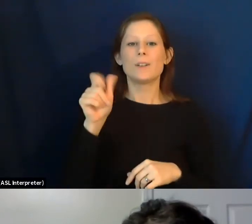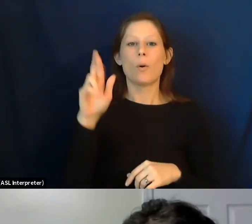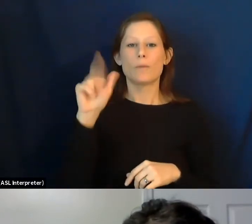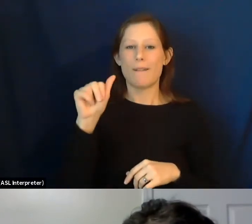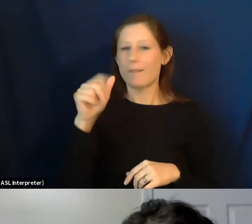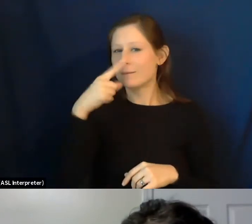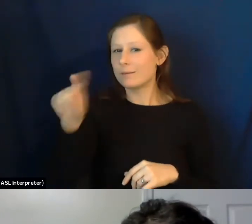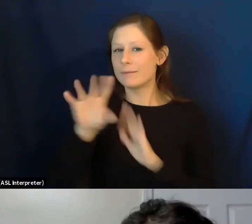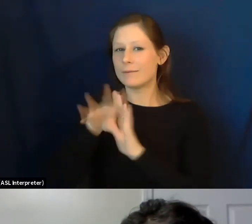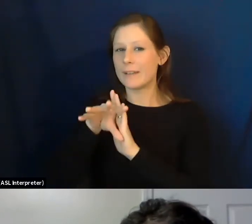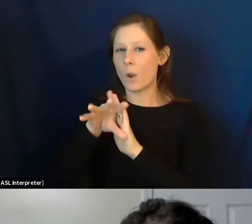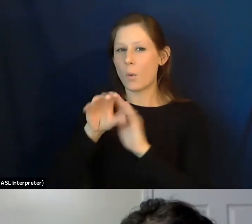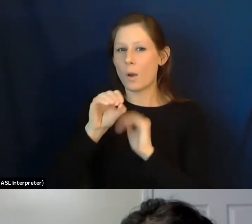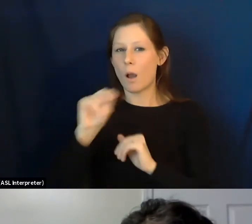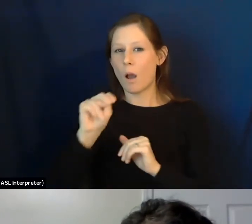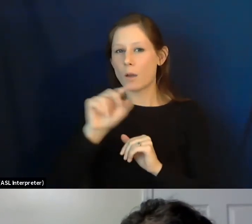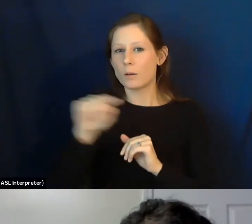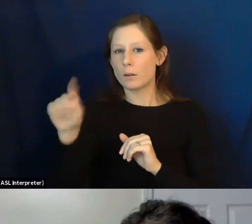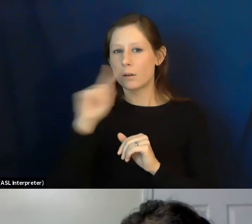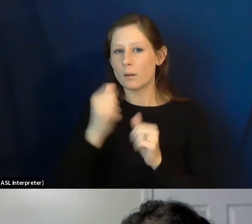on for everybody else all the panelists